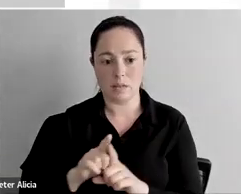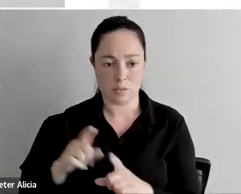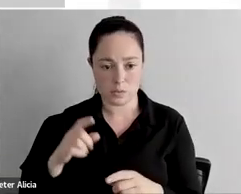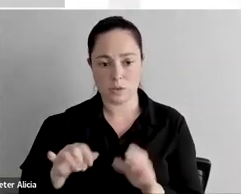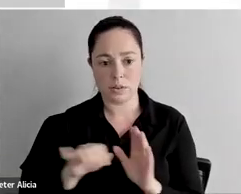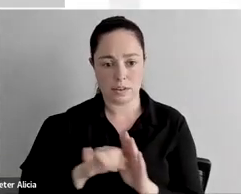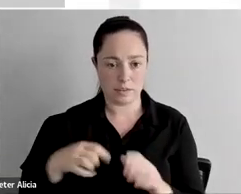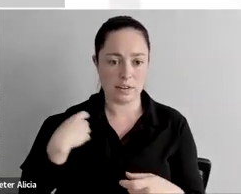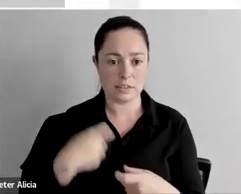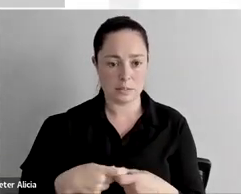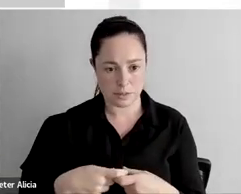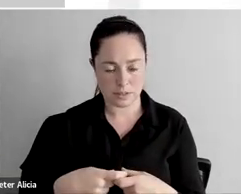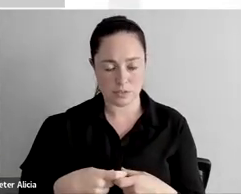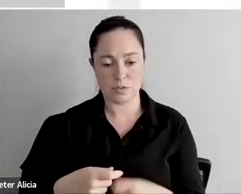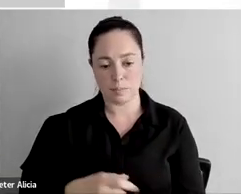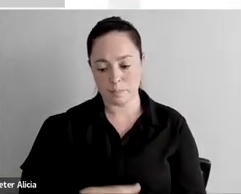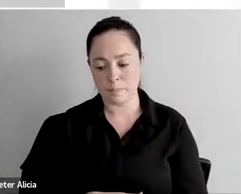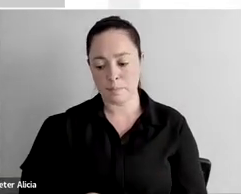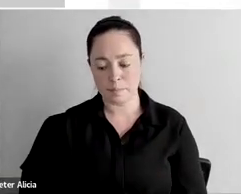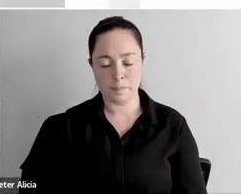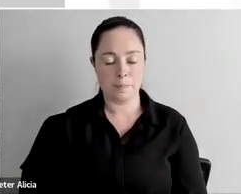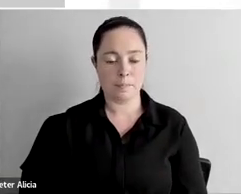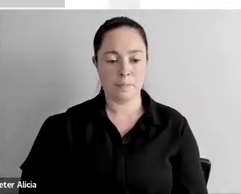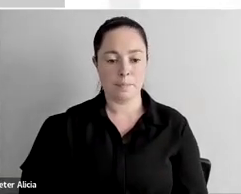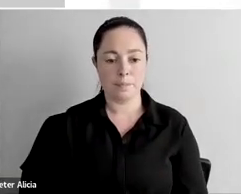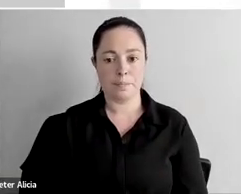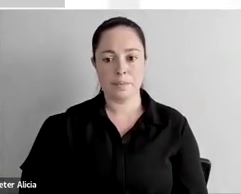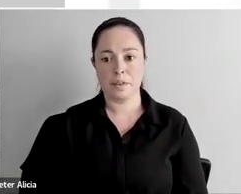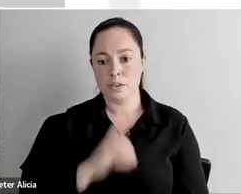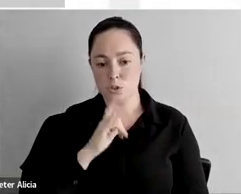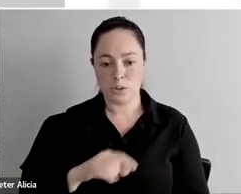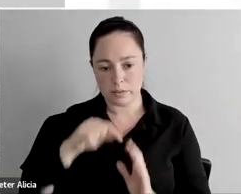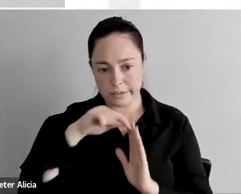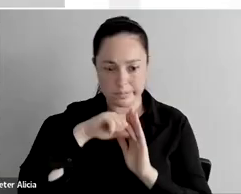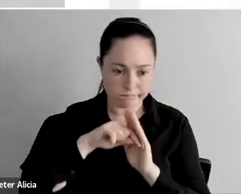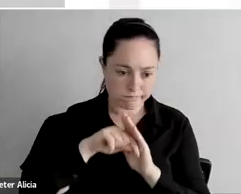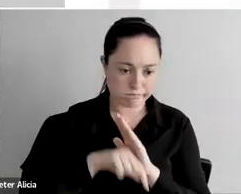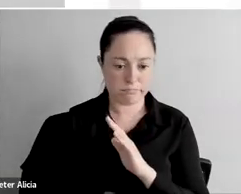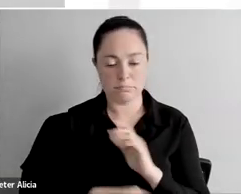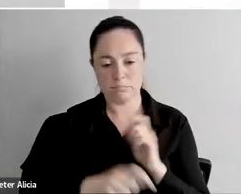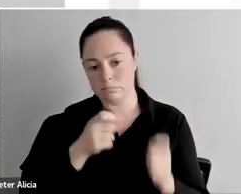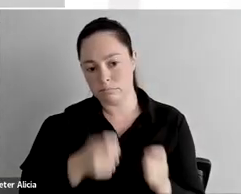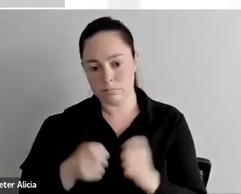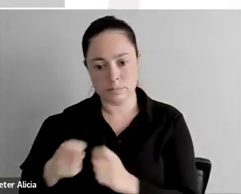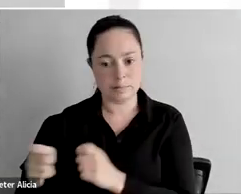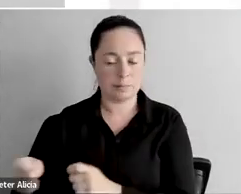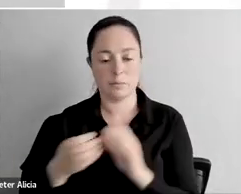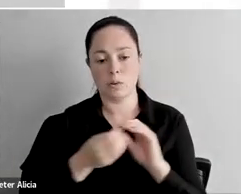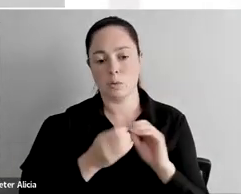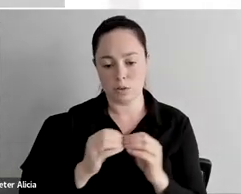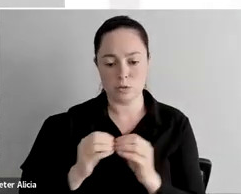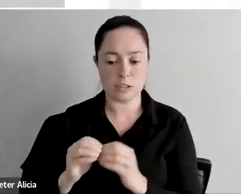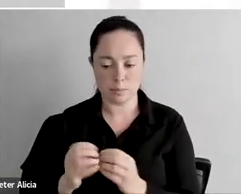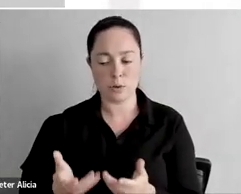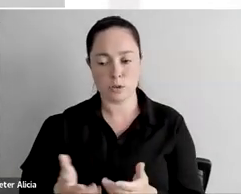have a vision disability. So you can drill down and play with these numbers. I will say that because